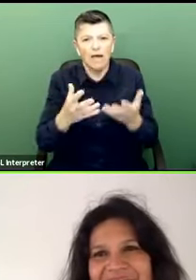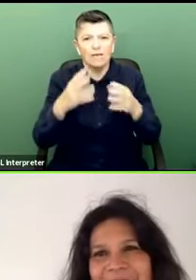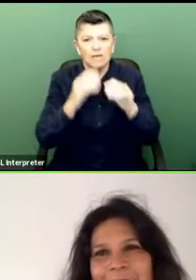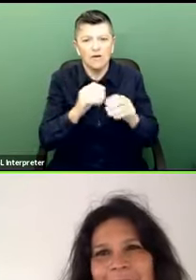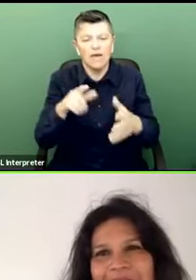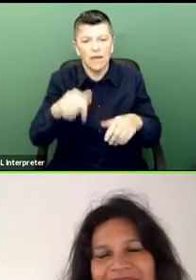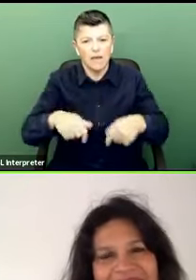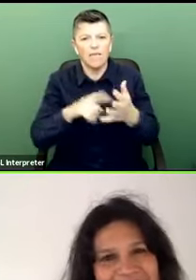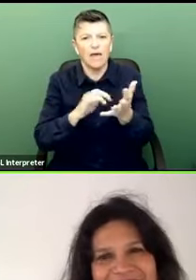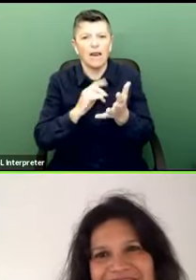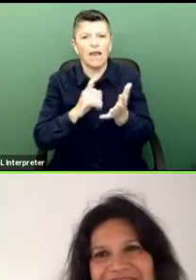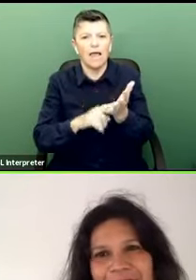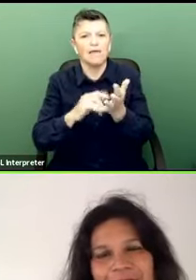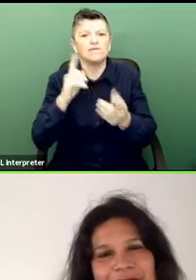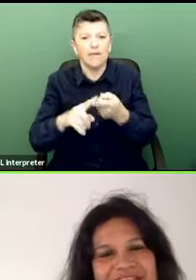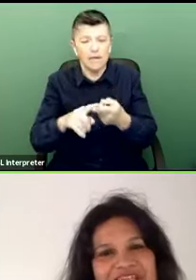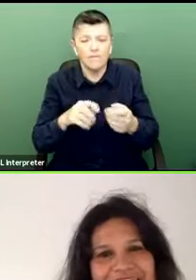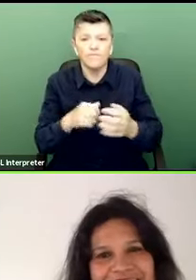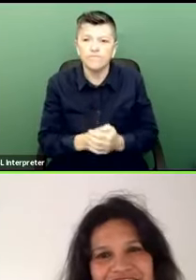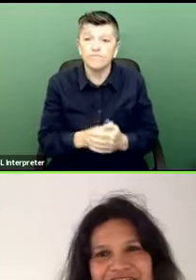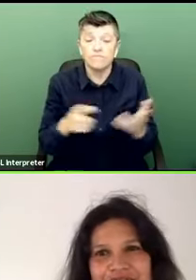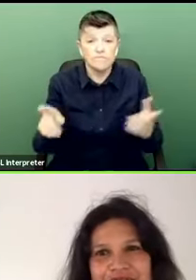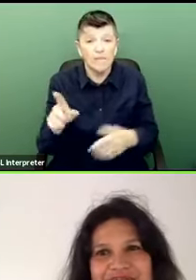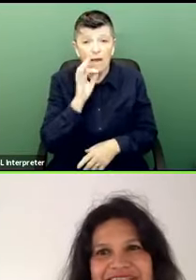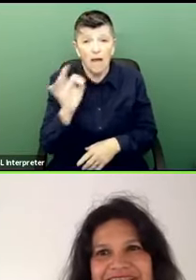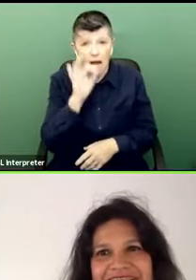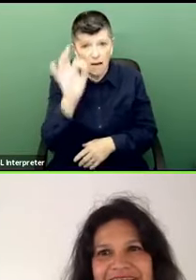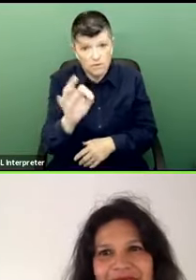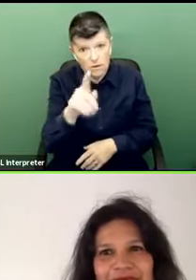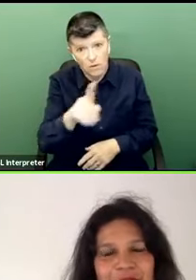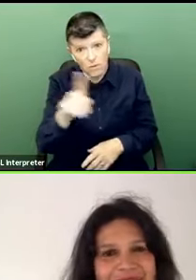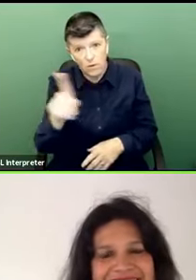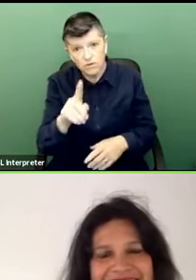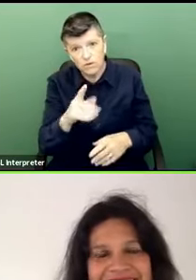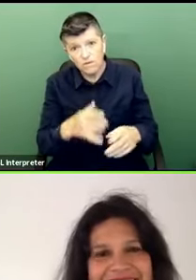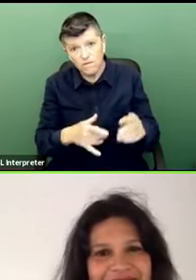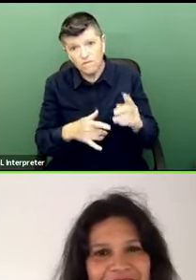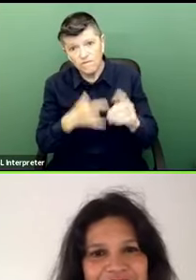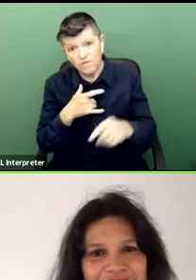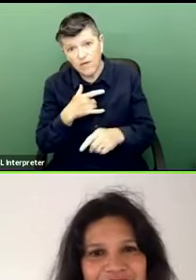English woman of her time saying how can you support American revolution. It's